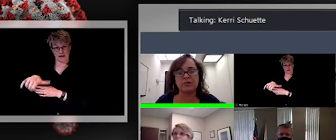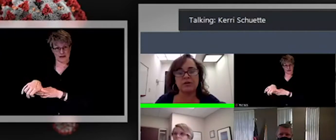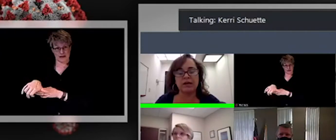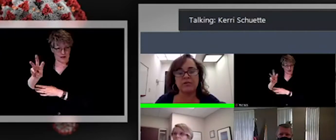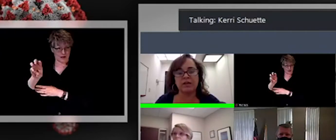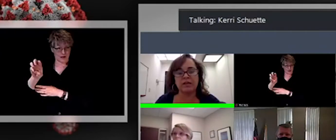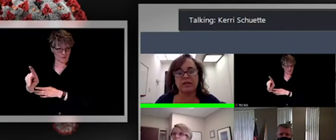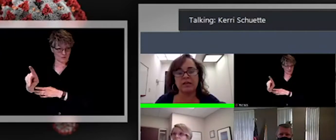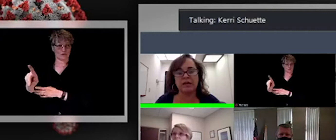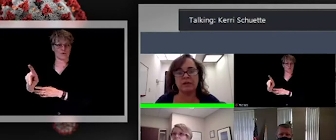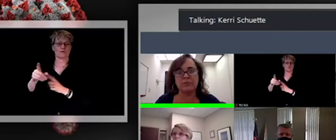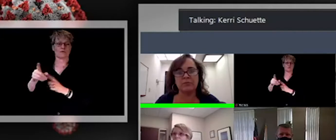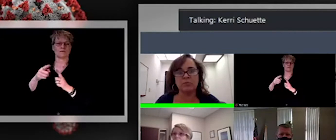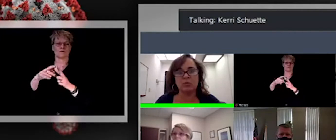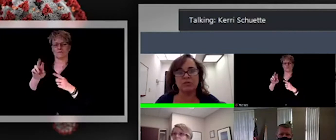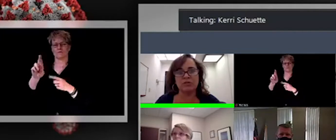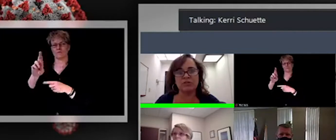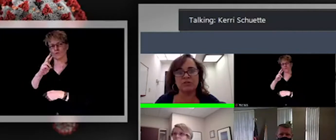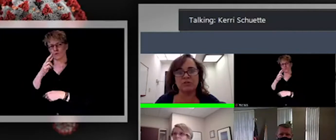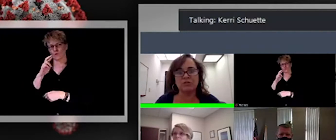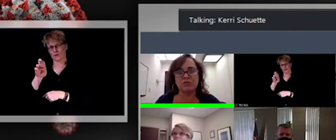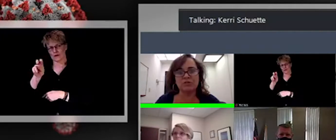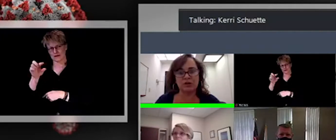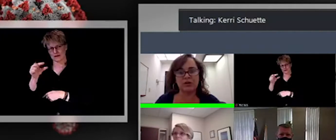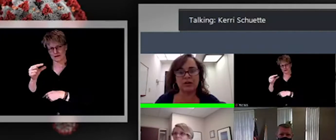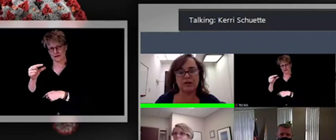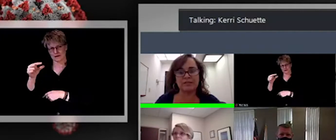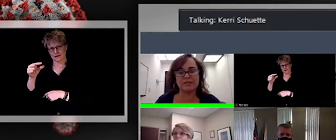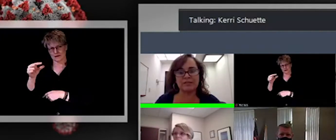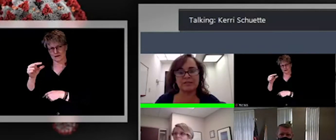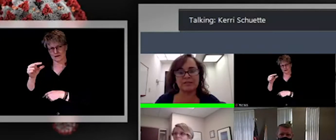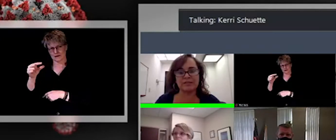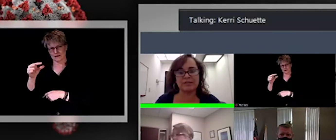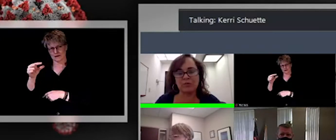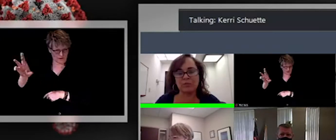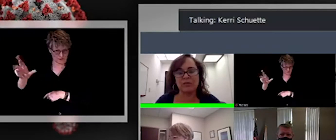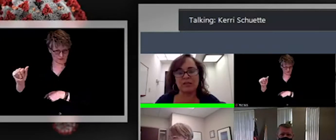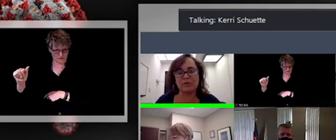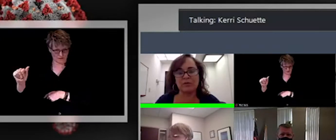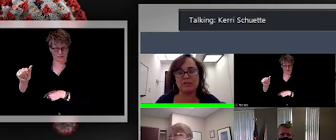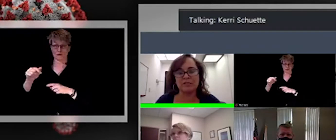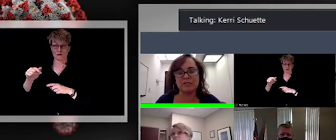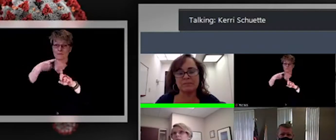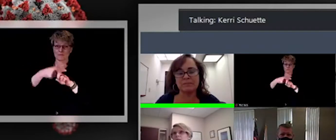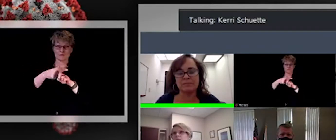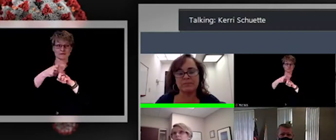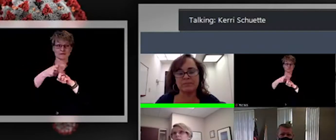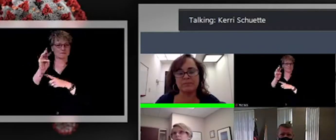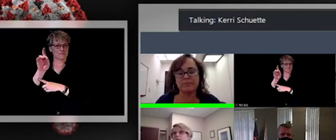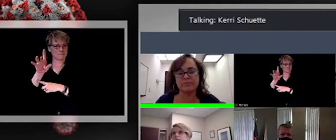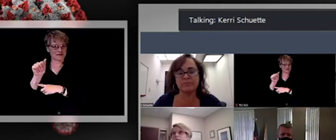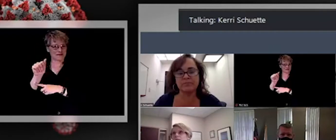any of you have any words to start us out with before we go to media questions?